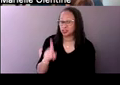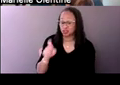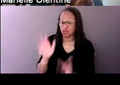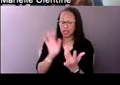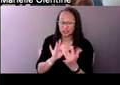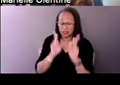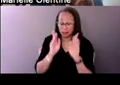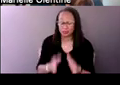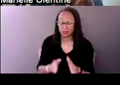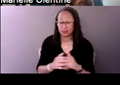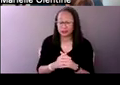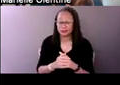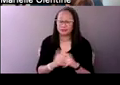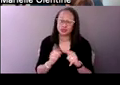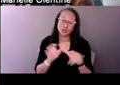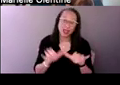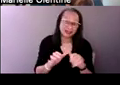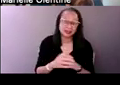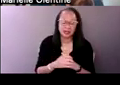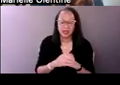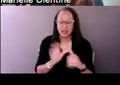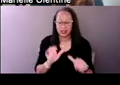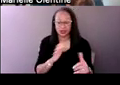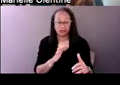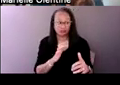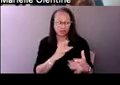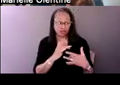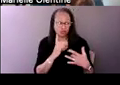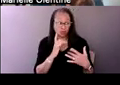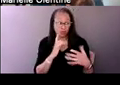an invite from another, because Tribeca is a long shot, and so on and so forth.